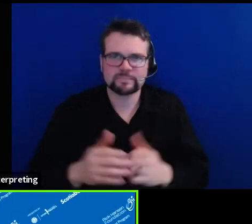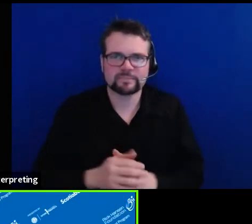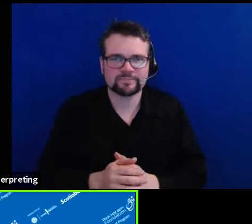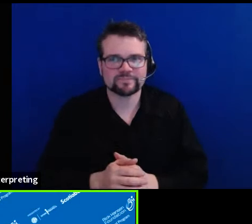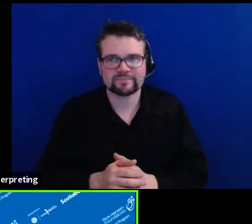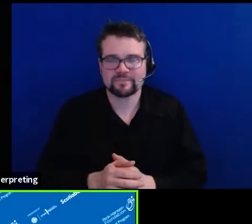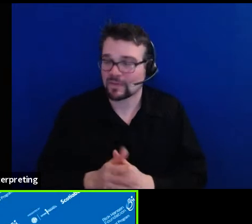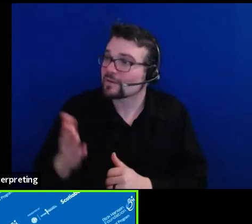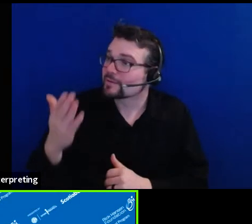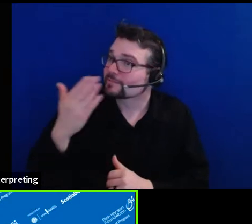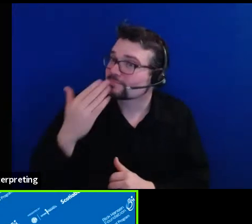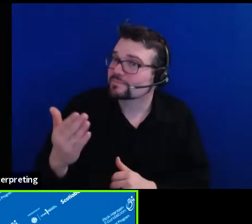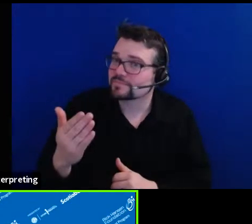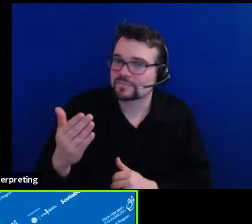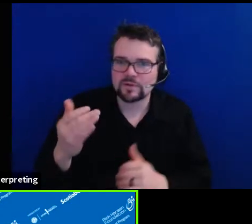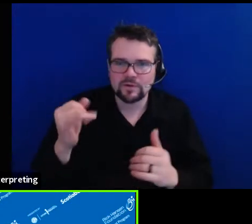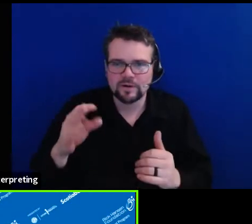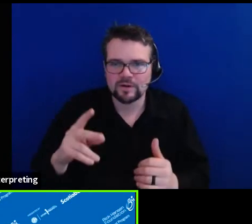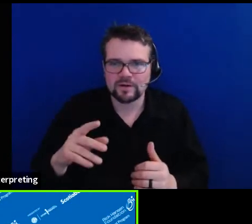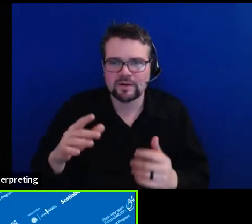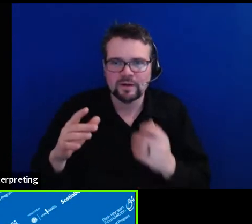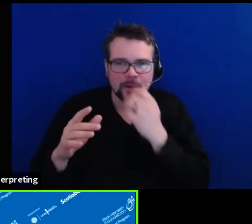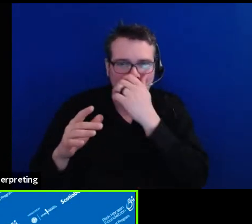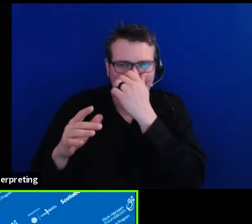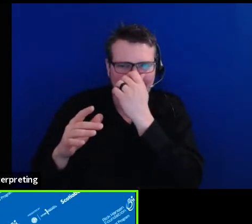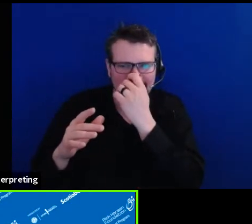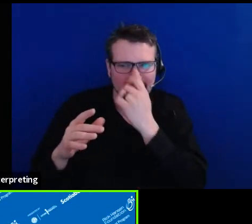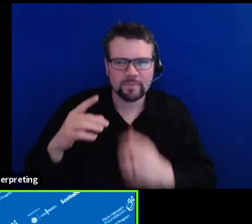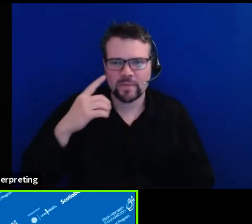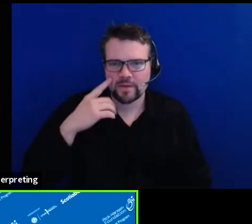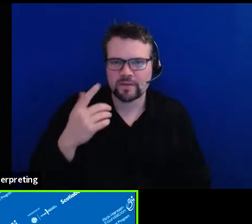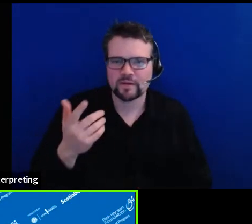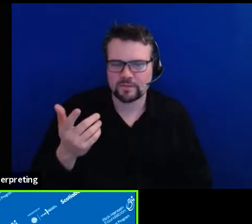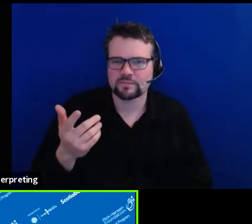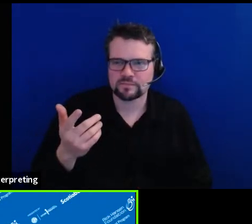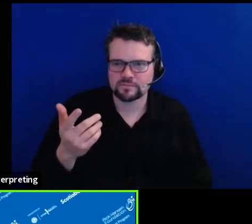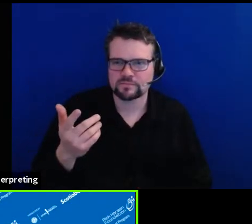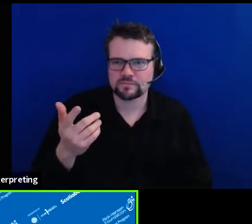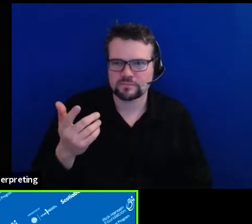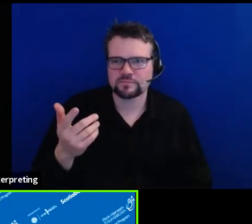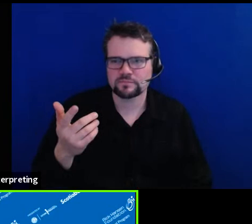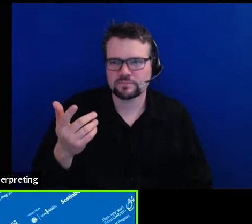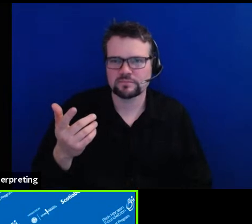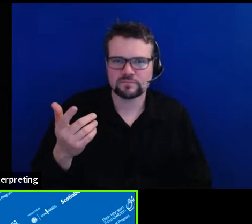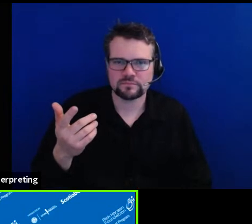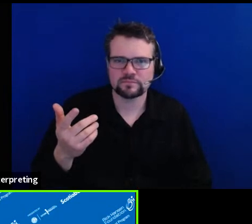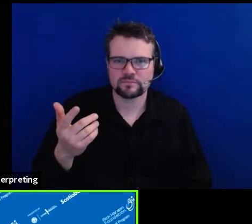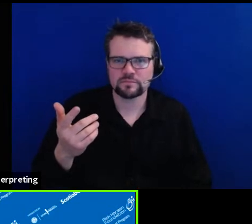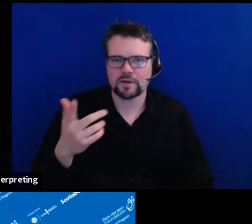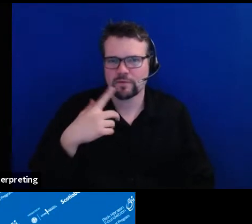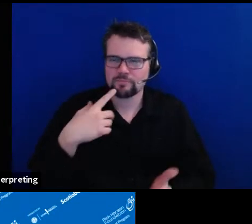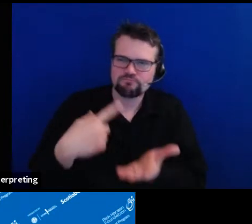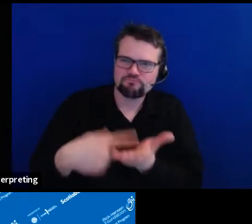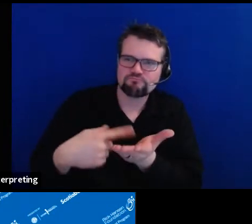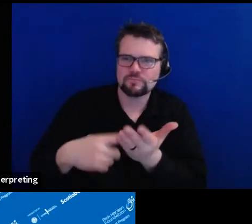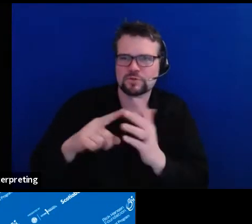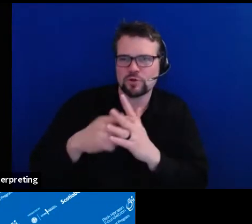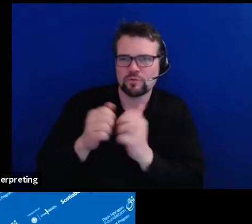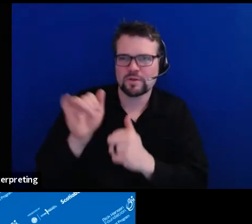THAT RHF CAN ALSO LOOK AT GETTING INTO DIALOGUE WITH YOU ON, NANCY. THAT WOULD BE GREAT.